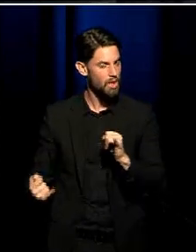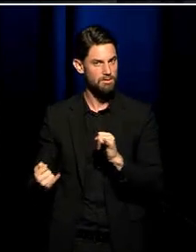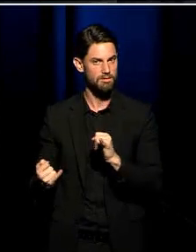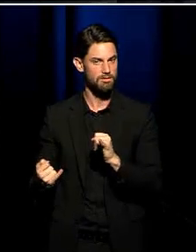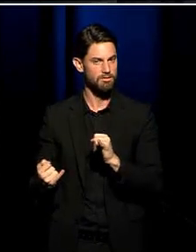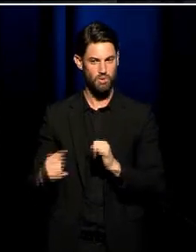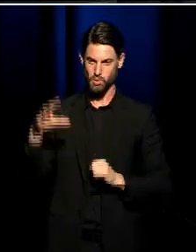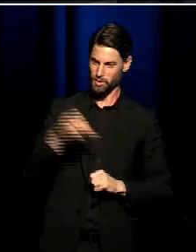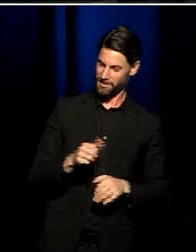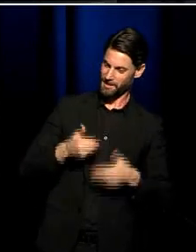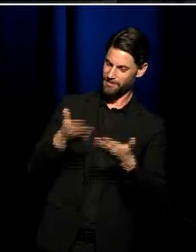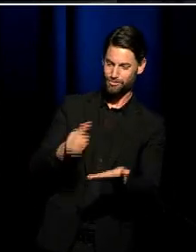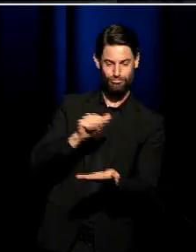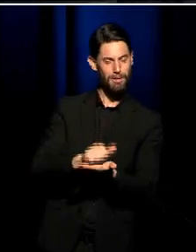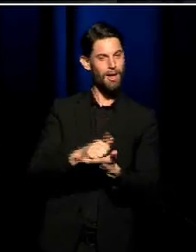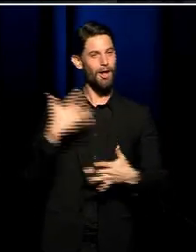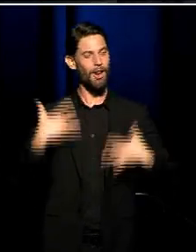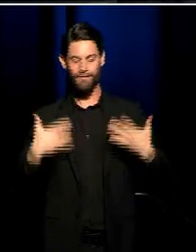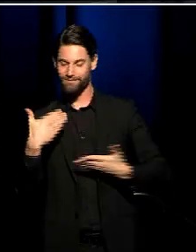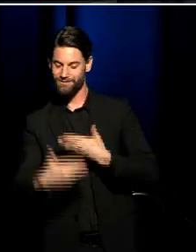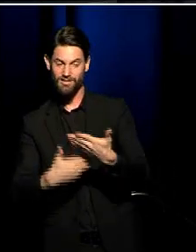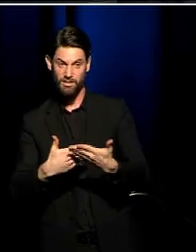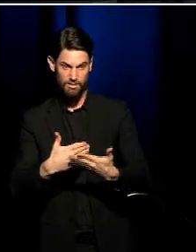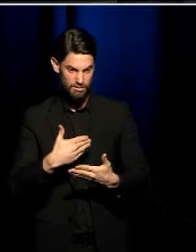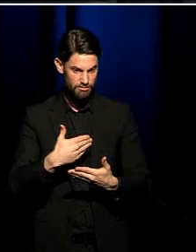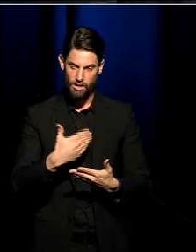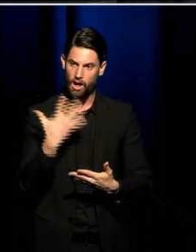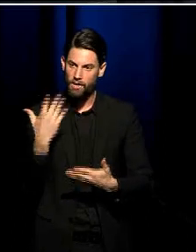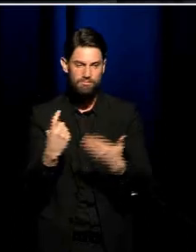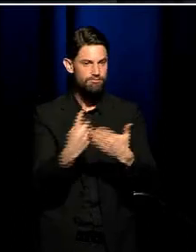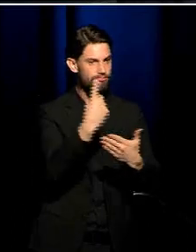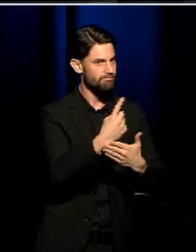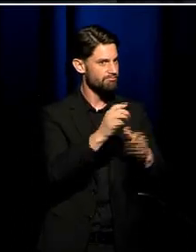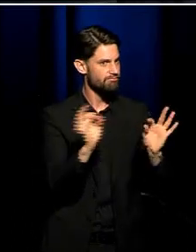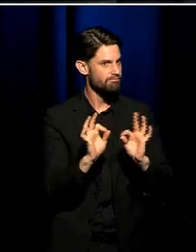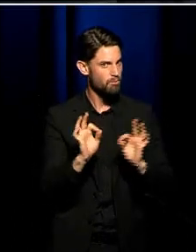ordinary right to receive. Non-Indigenous Australians with disability have